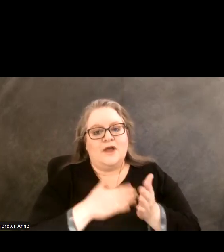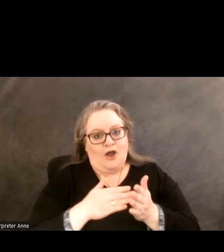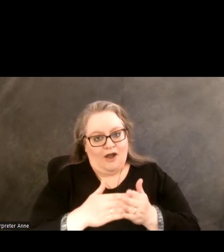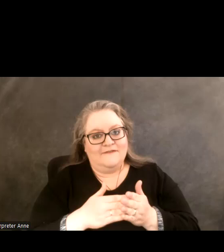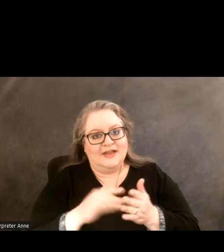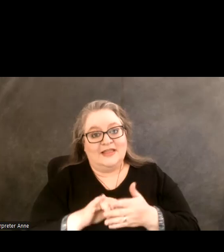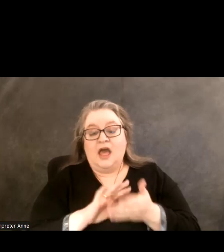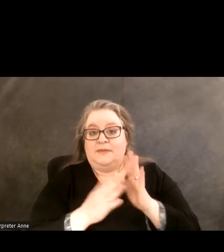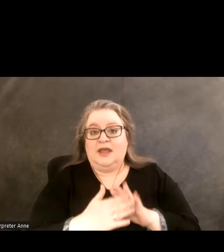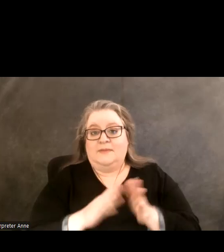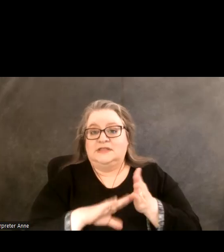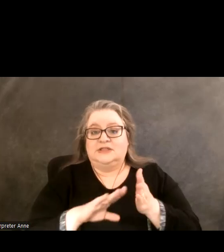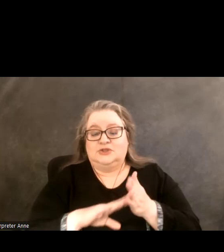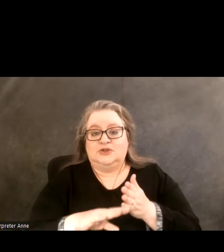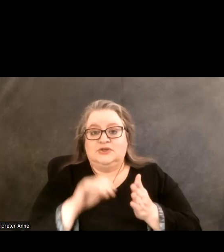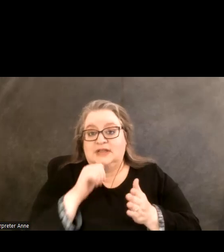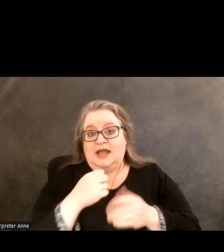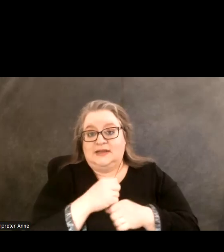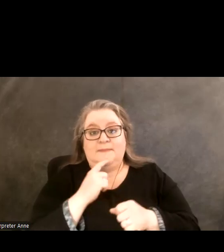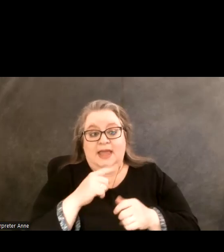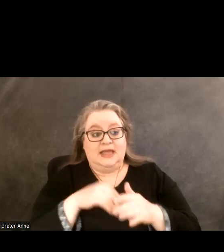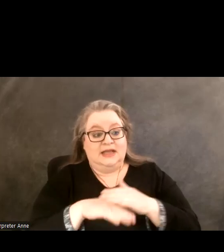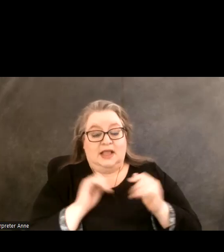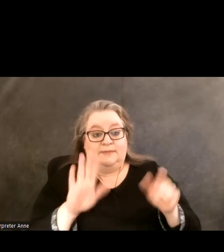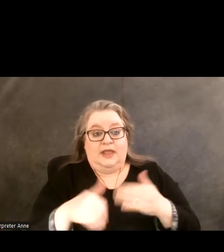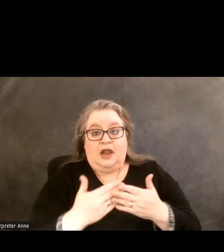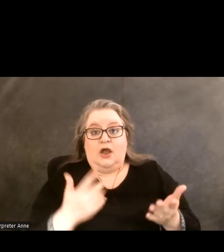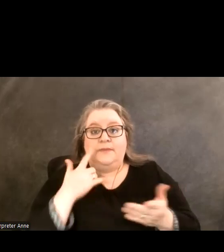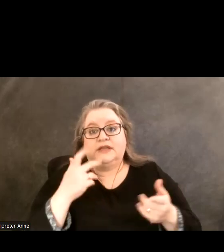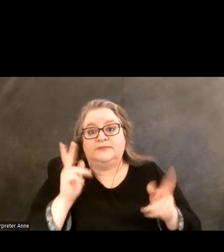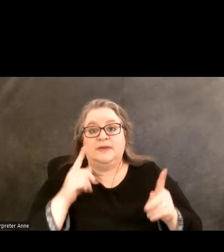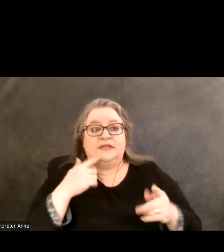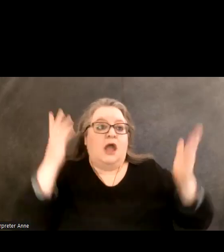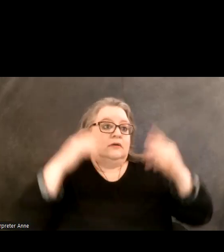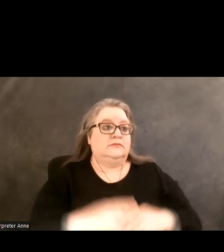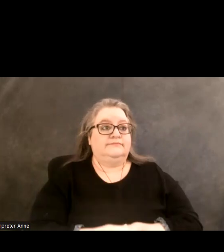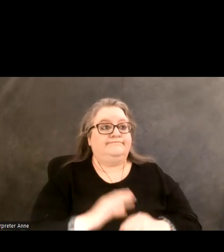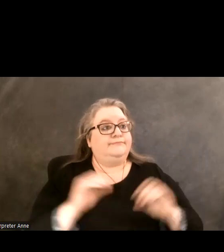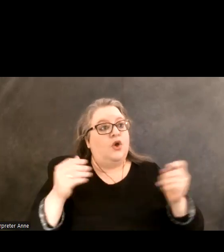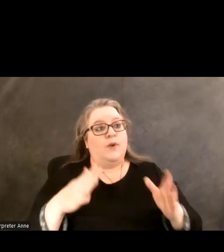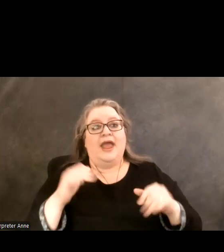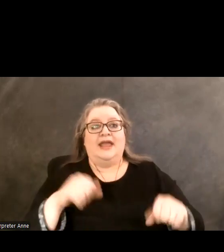excuse to not make it accessible at all because people are like: Well, there's no way it's going to be accessible for everyone so